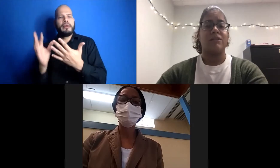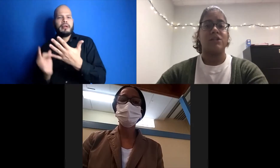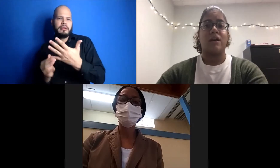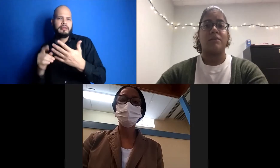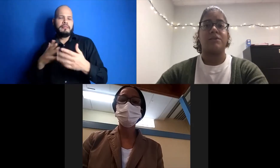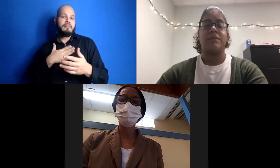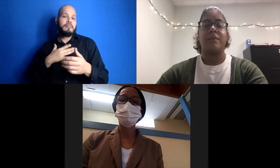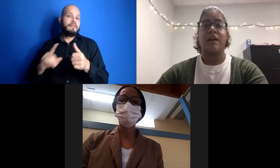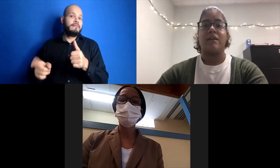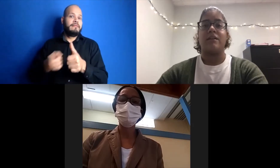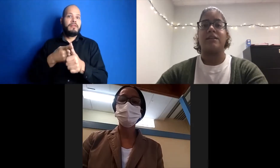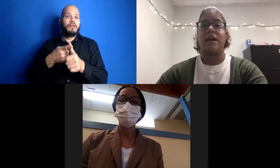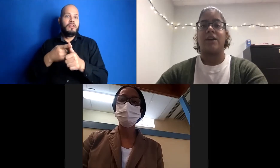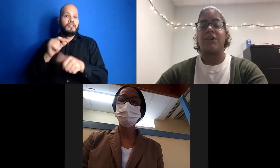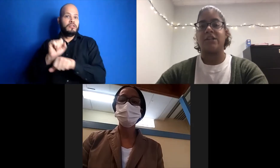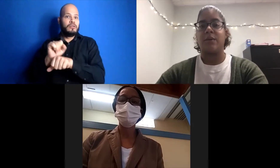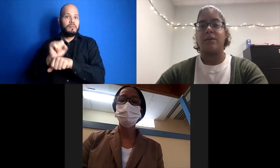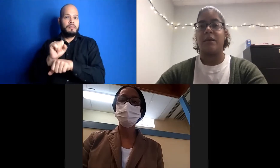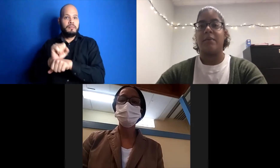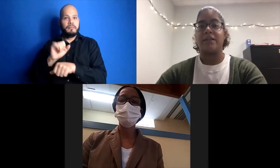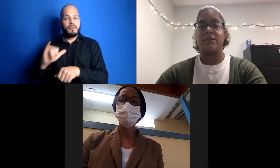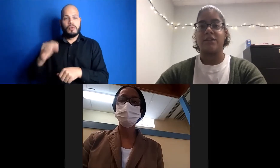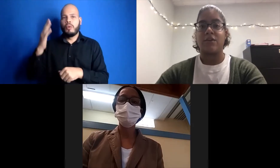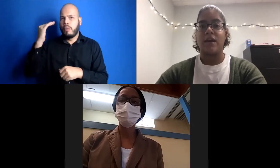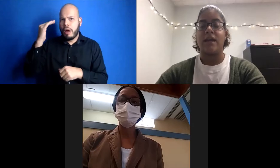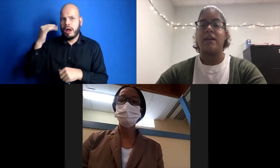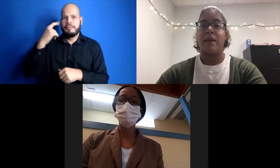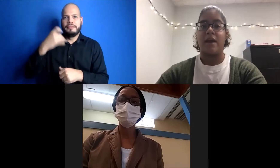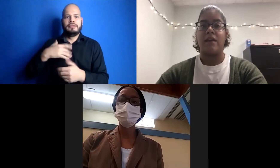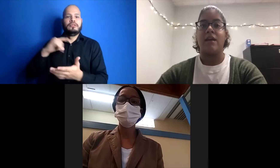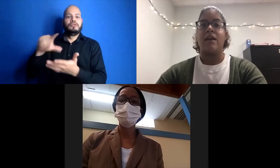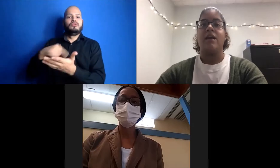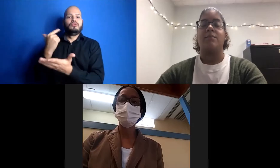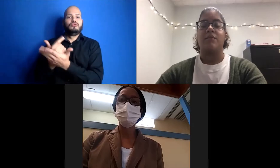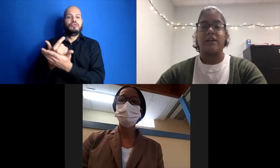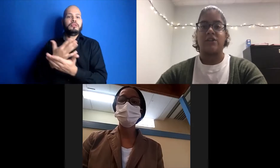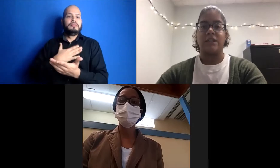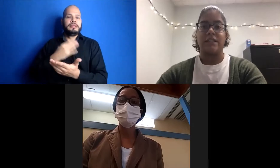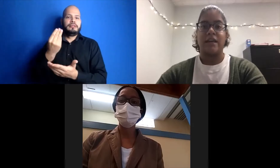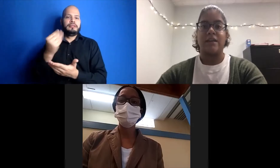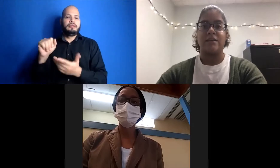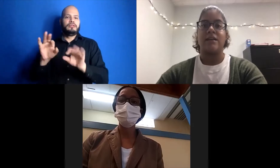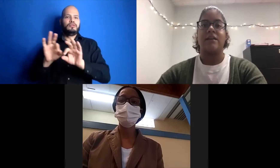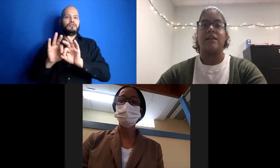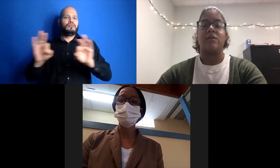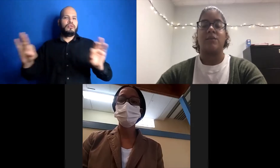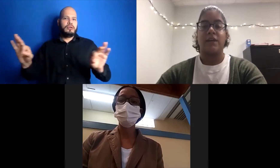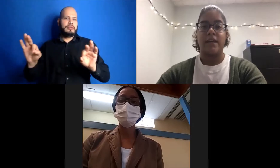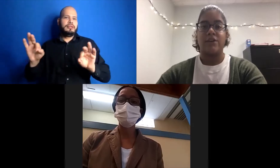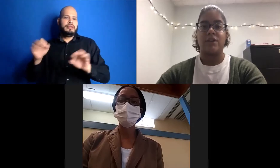job just because I graduated my master's degree in May in Professional Studies in Communications